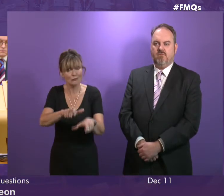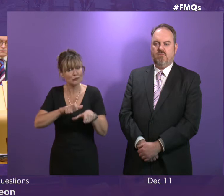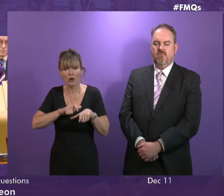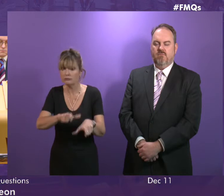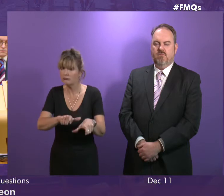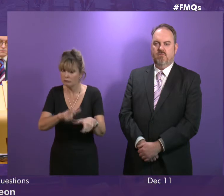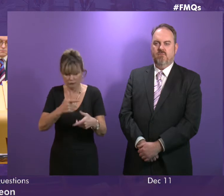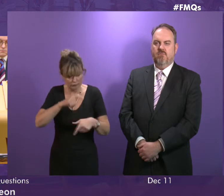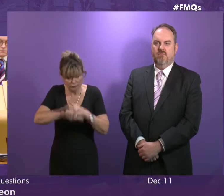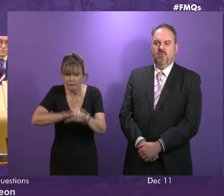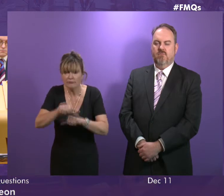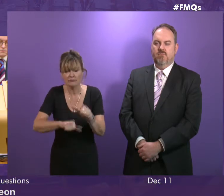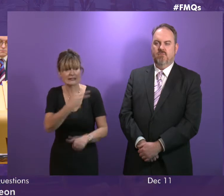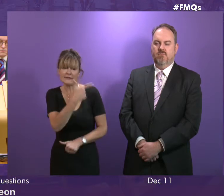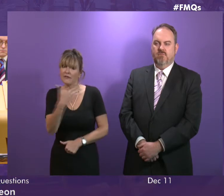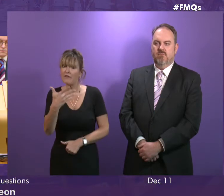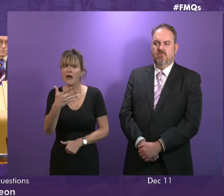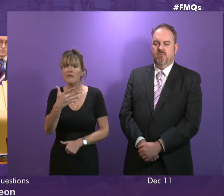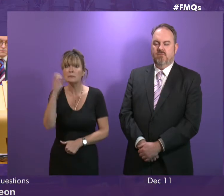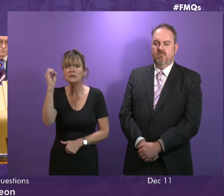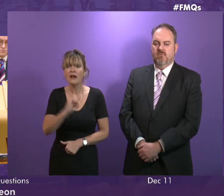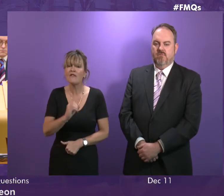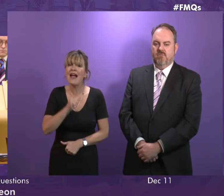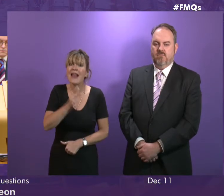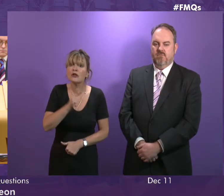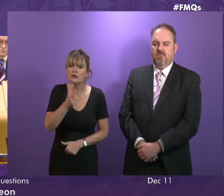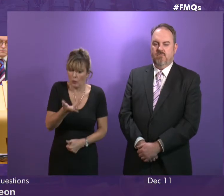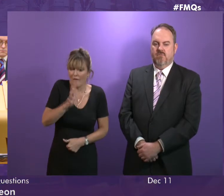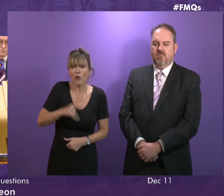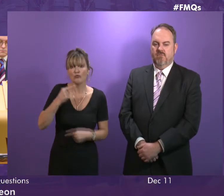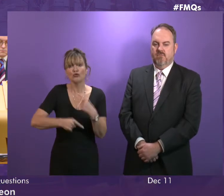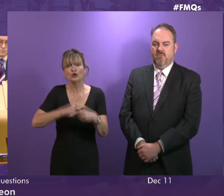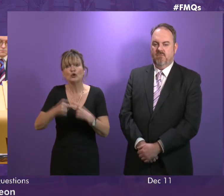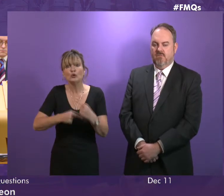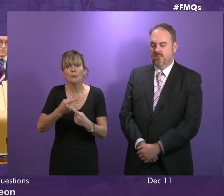Seventy-five per cent of our electricity already comes from renewable sources and we now need